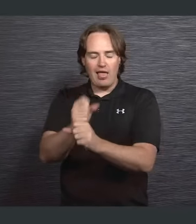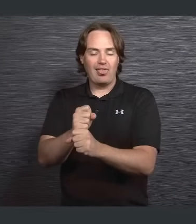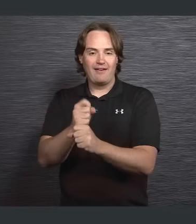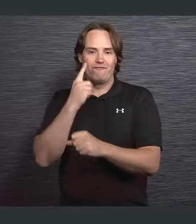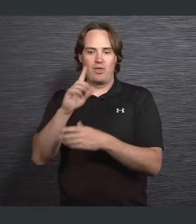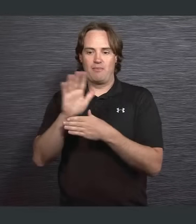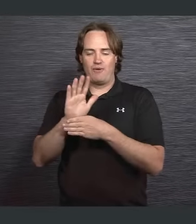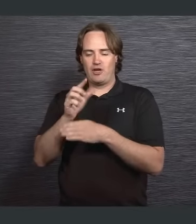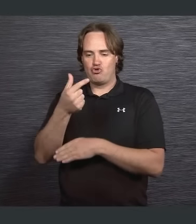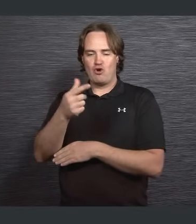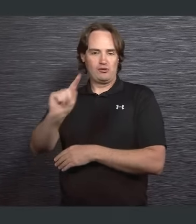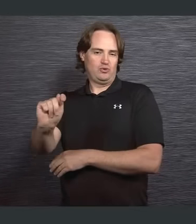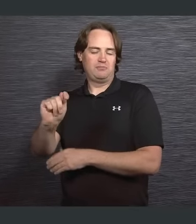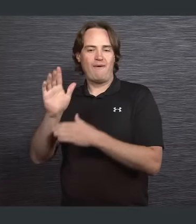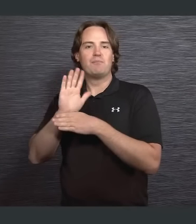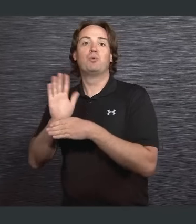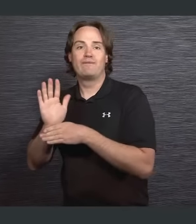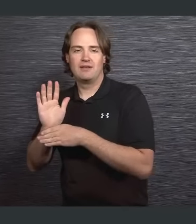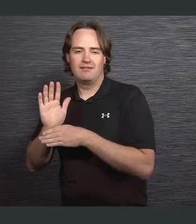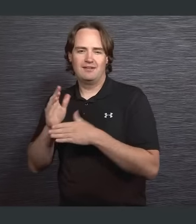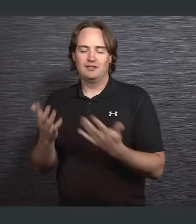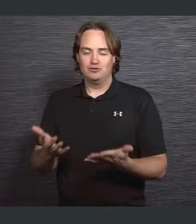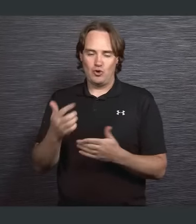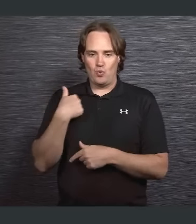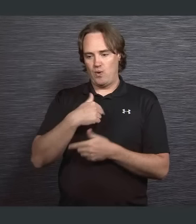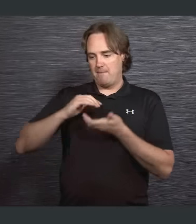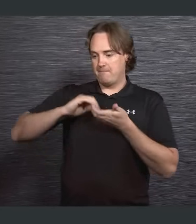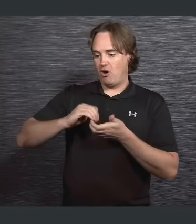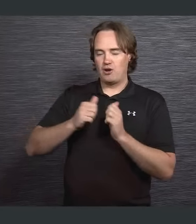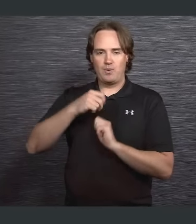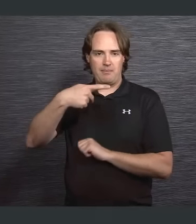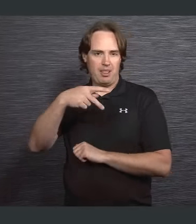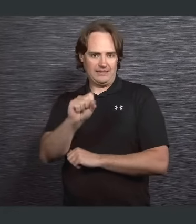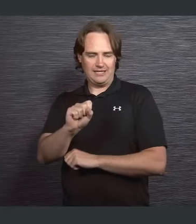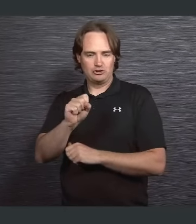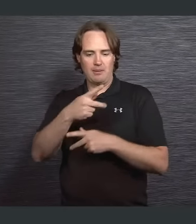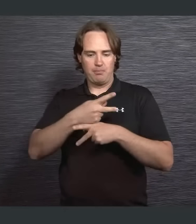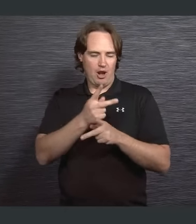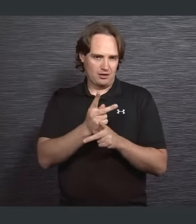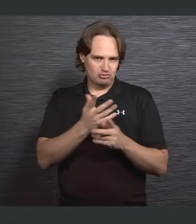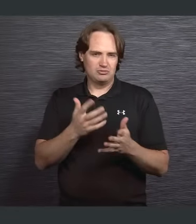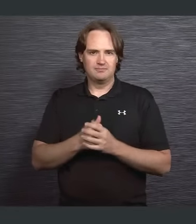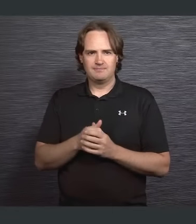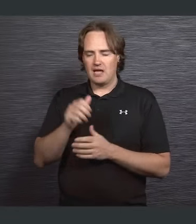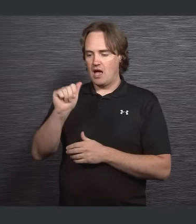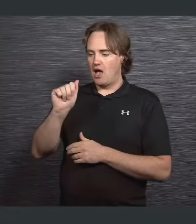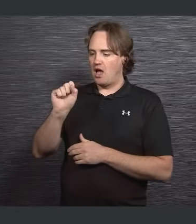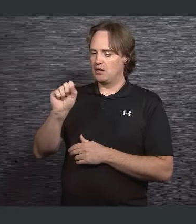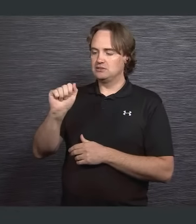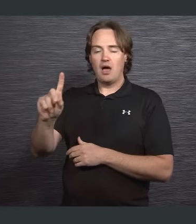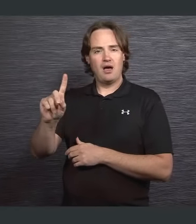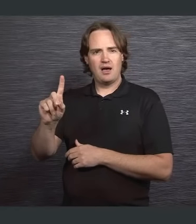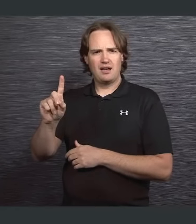have been working on with our partners at PlayStation Productions. Asad, tells us more.